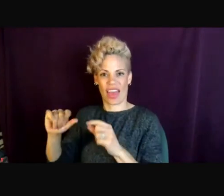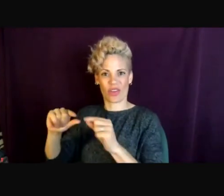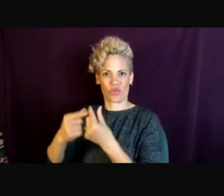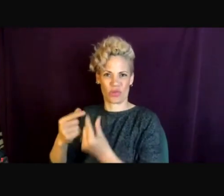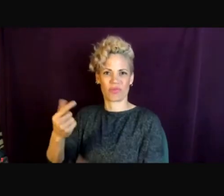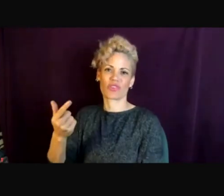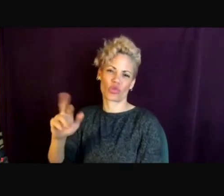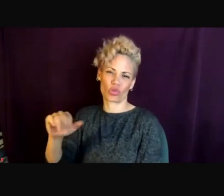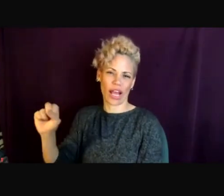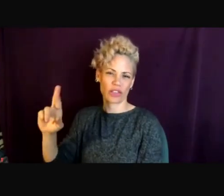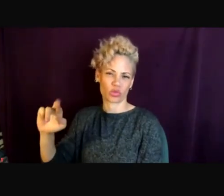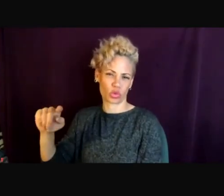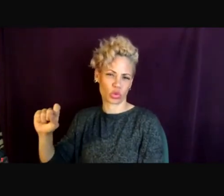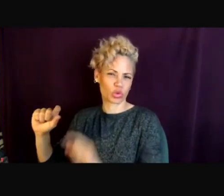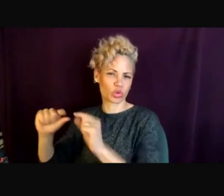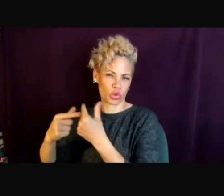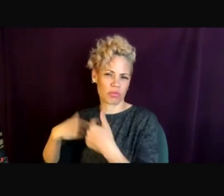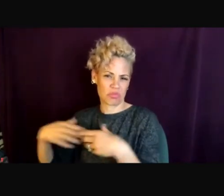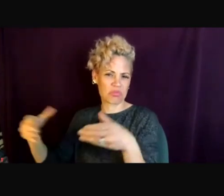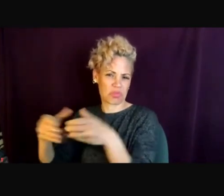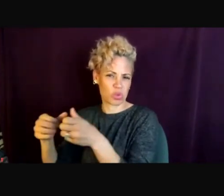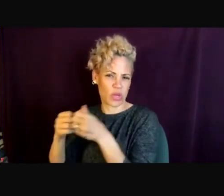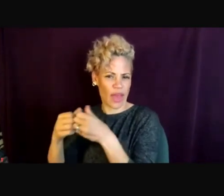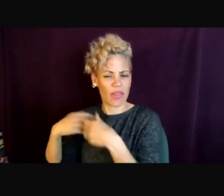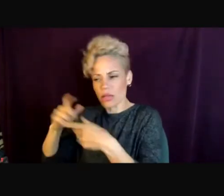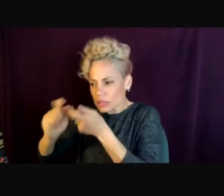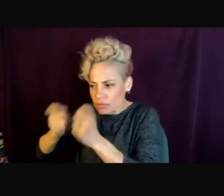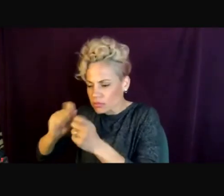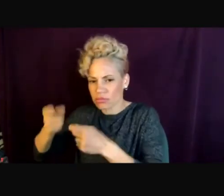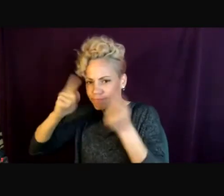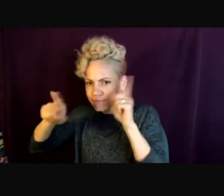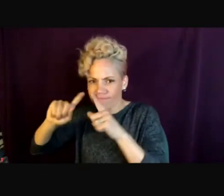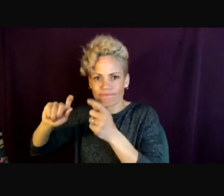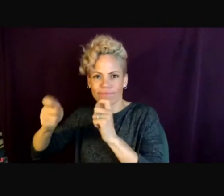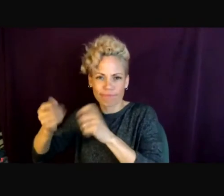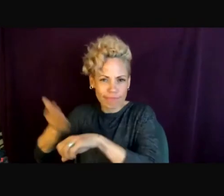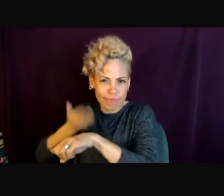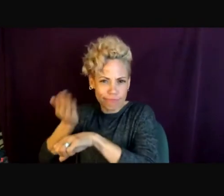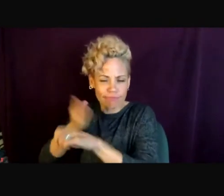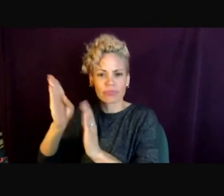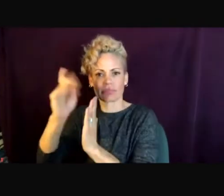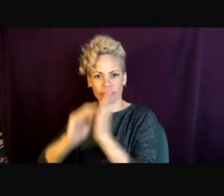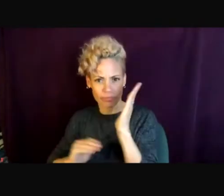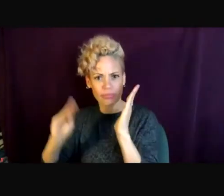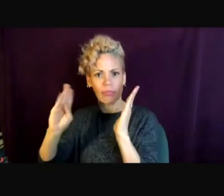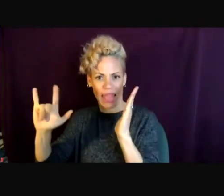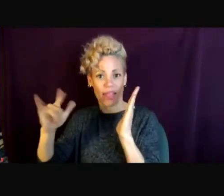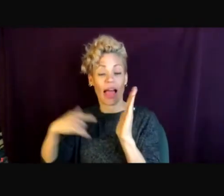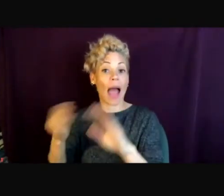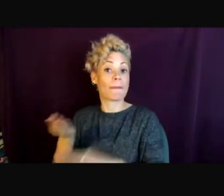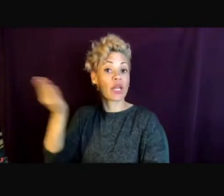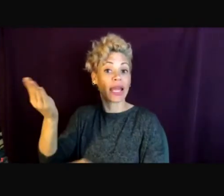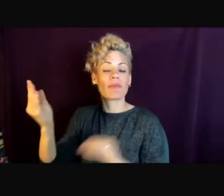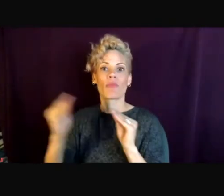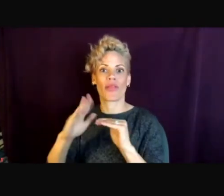and we modified the bill. And when I put it in, we got over 200 people,